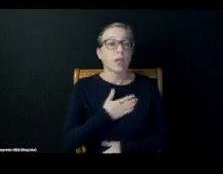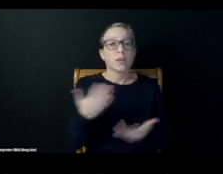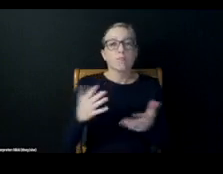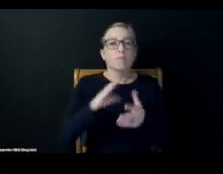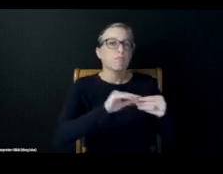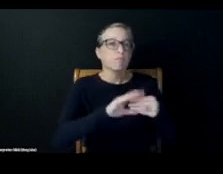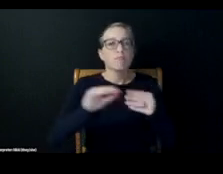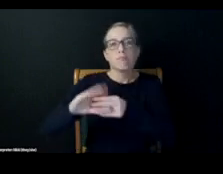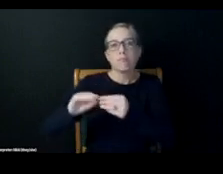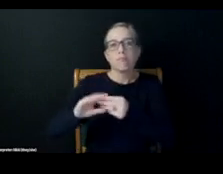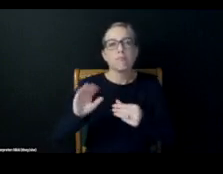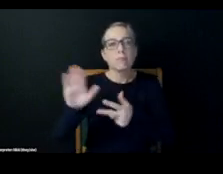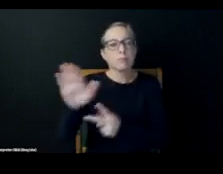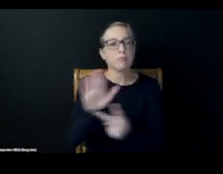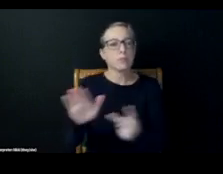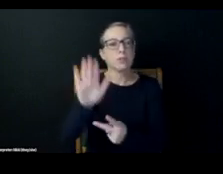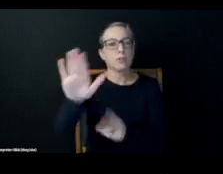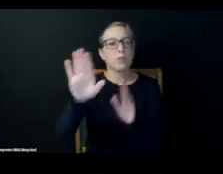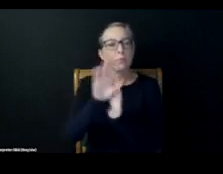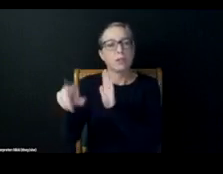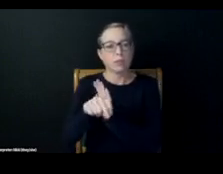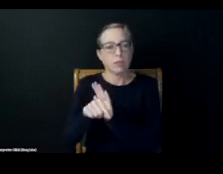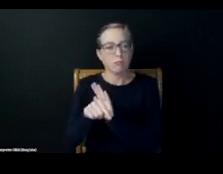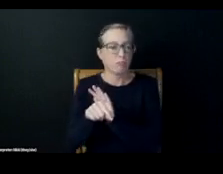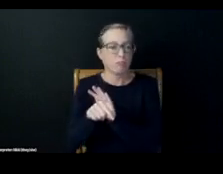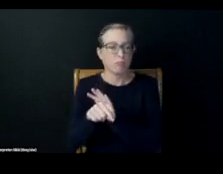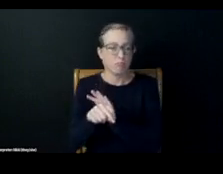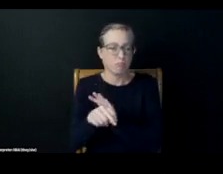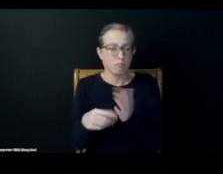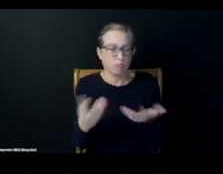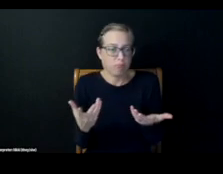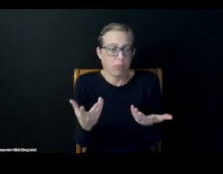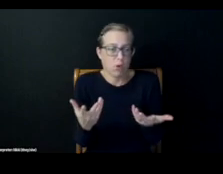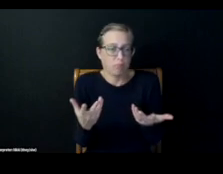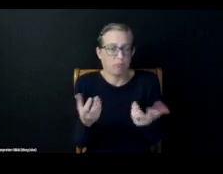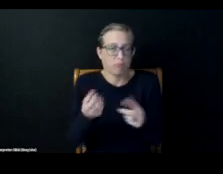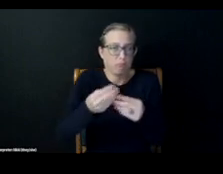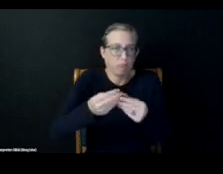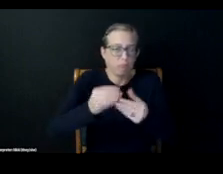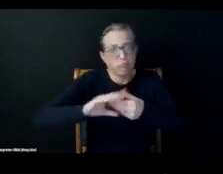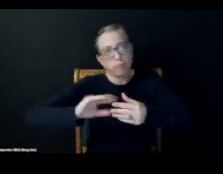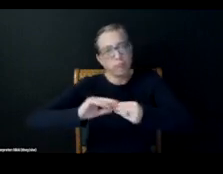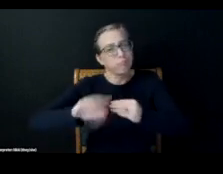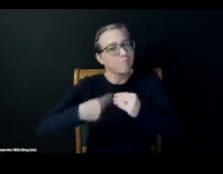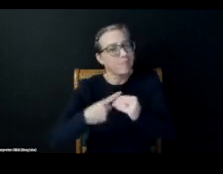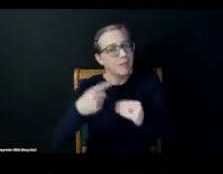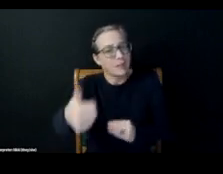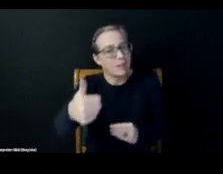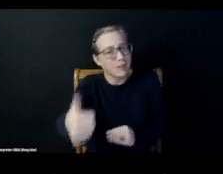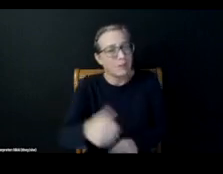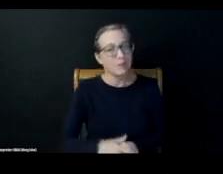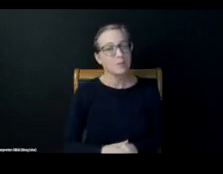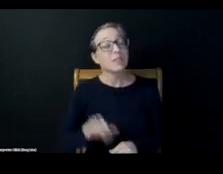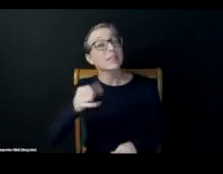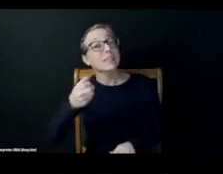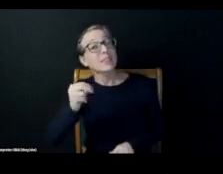your background or just tell a bit about yourself? Do you want to go first, Angie